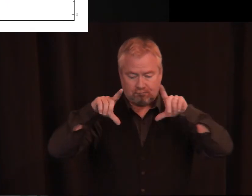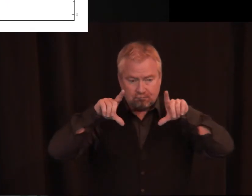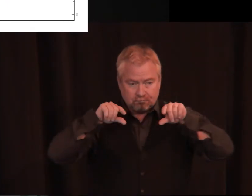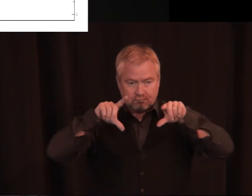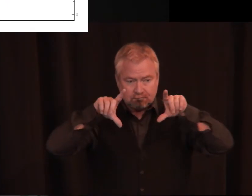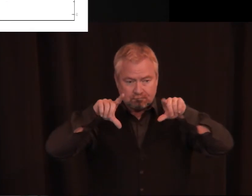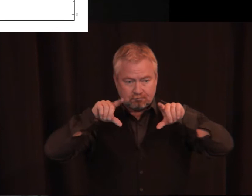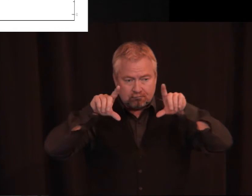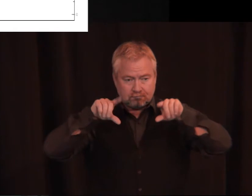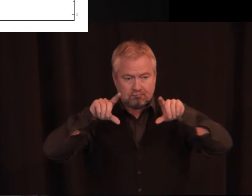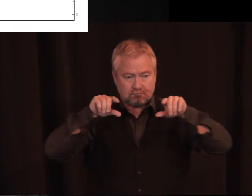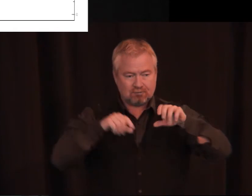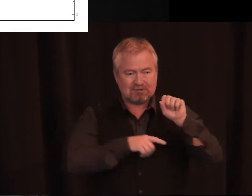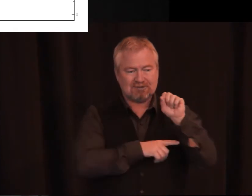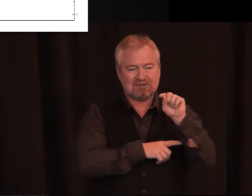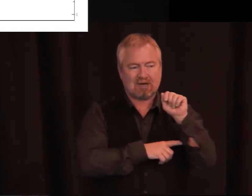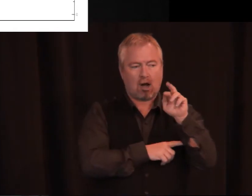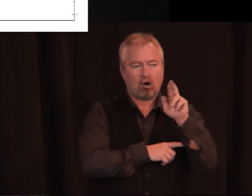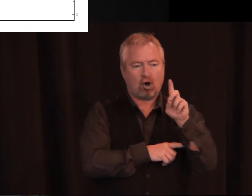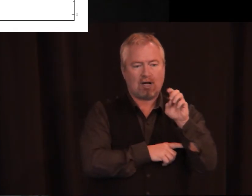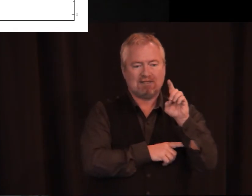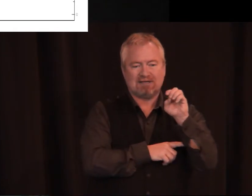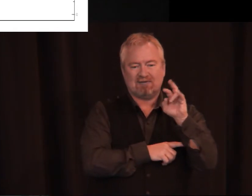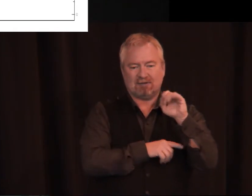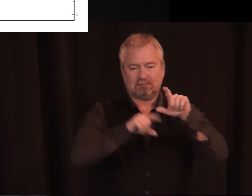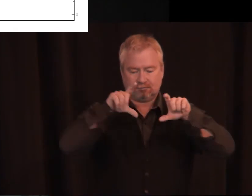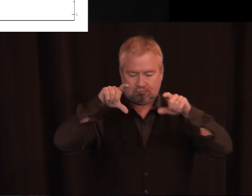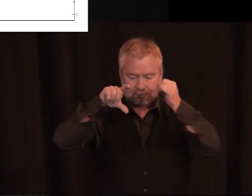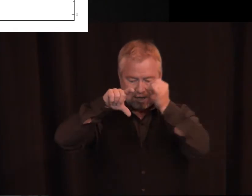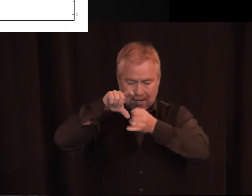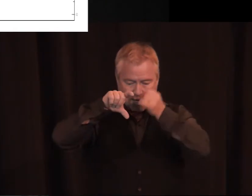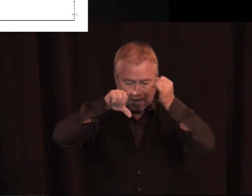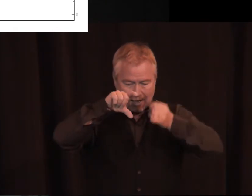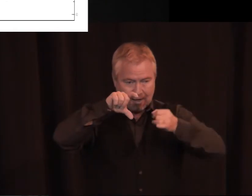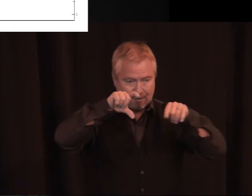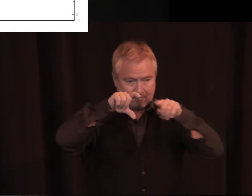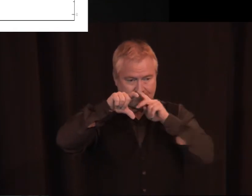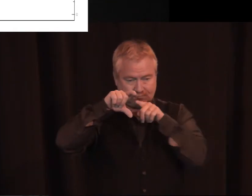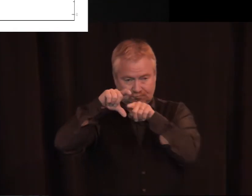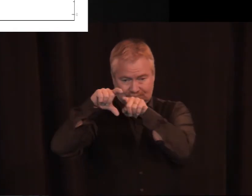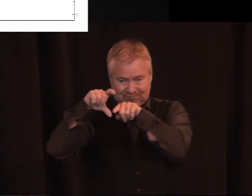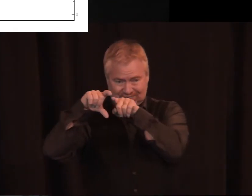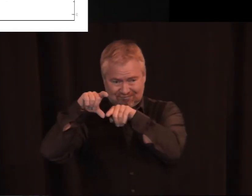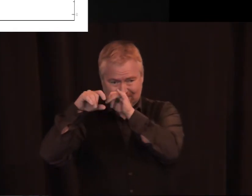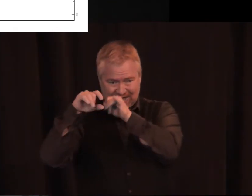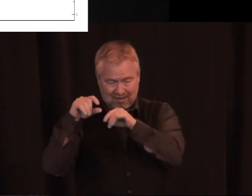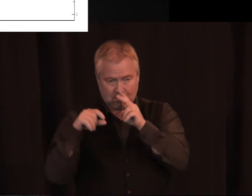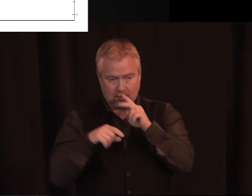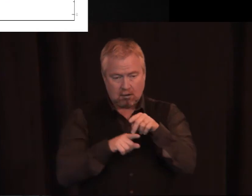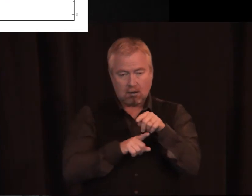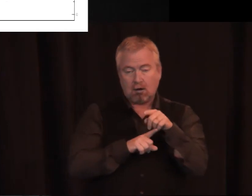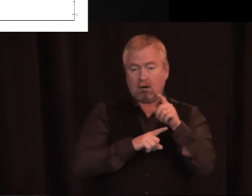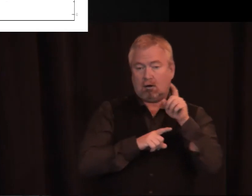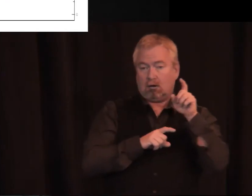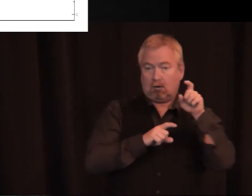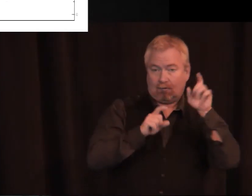in vocabulary size between the nonhearing aid users and the full-time hearing aid users and about a two and a half standard deviation